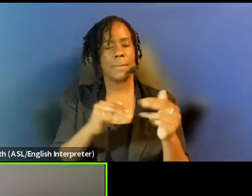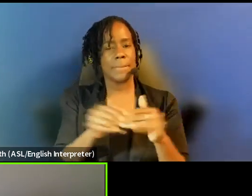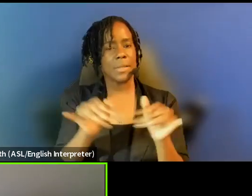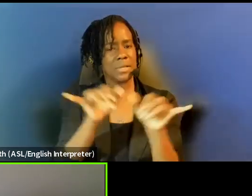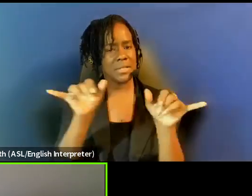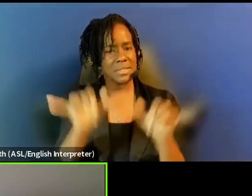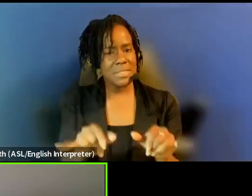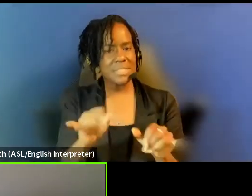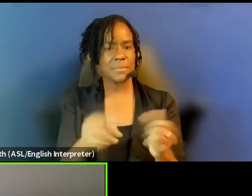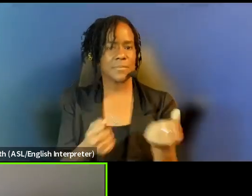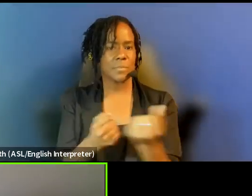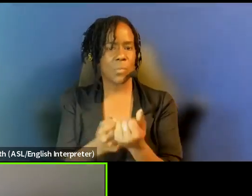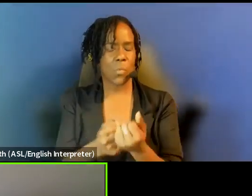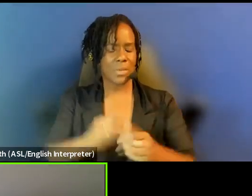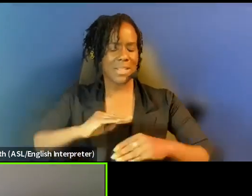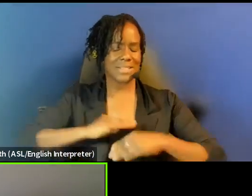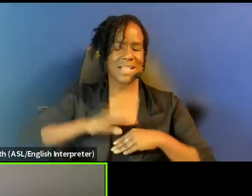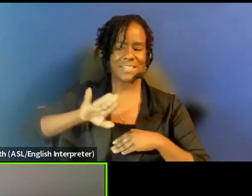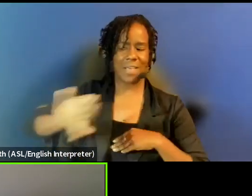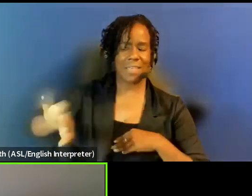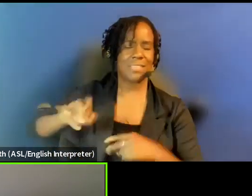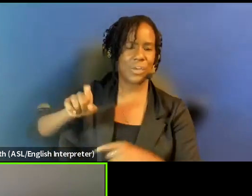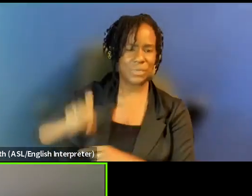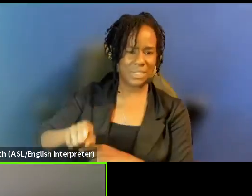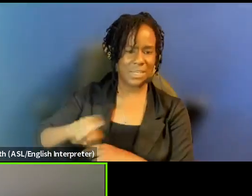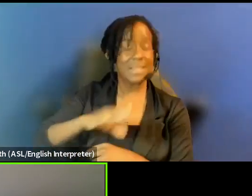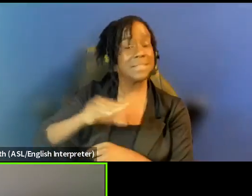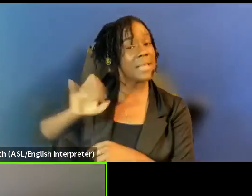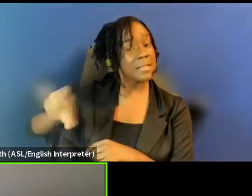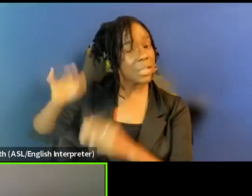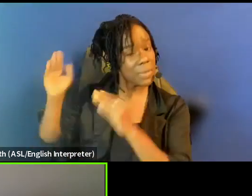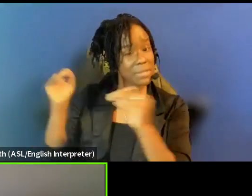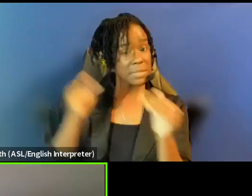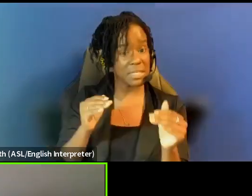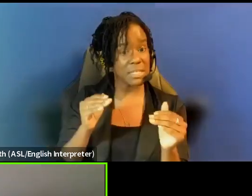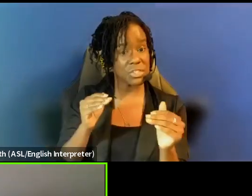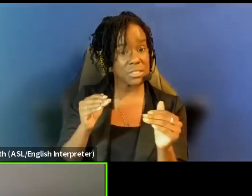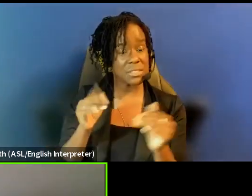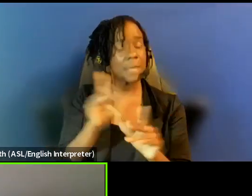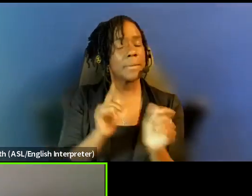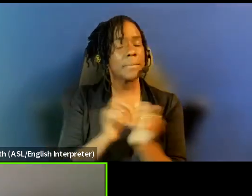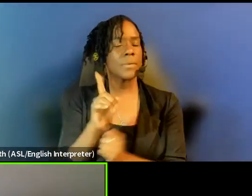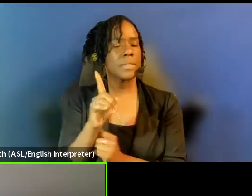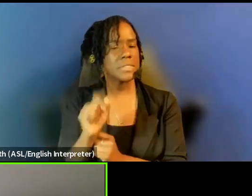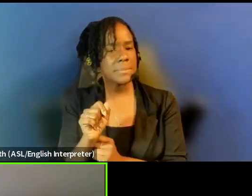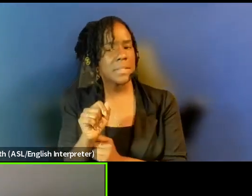services, our information access work, it has been really focused on a human-centered design